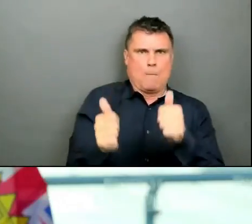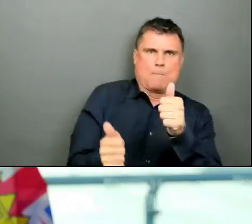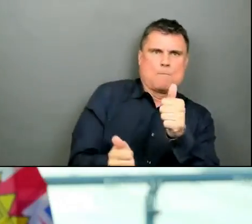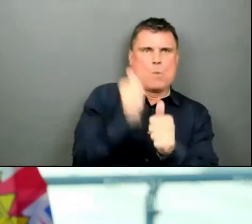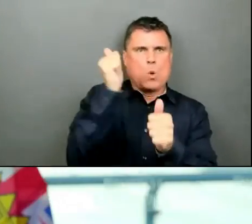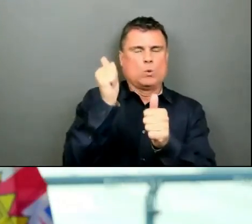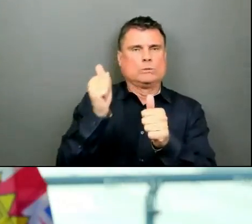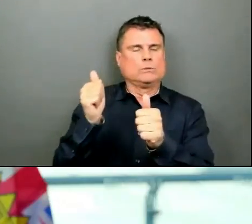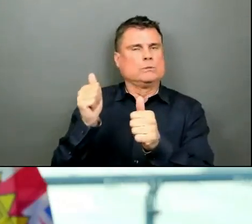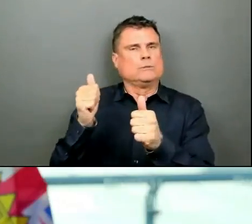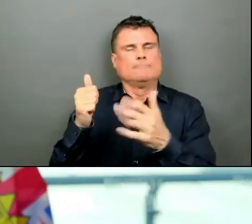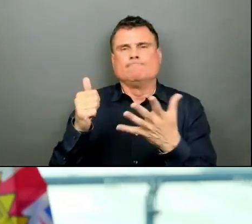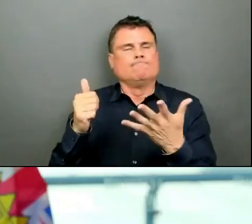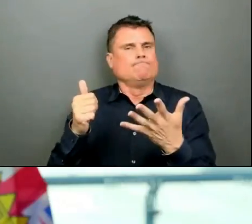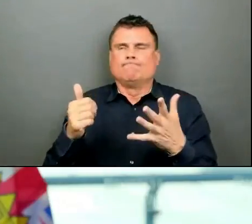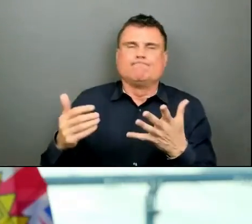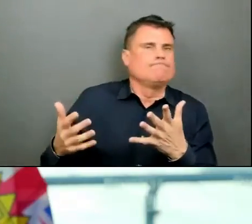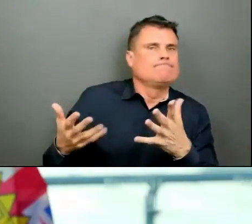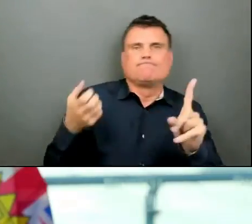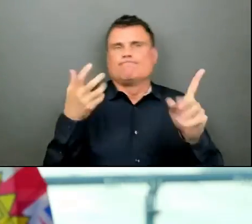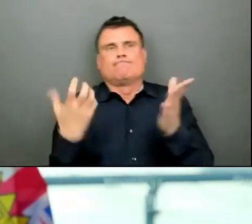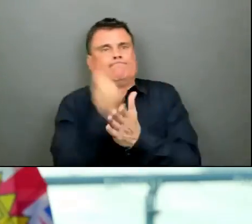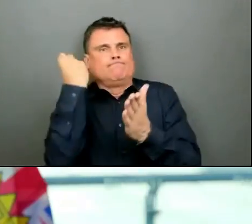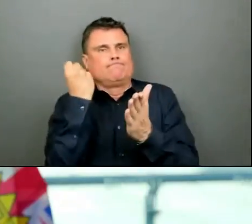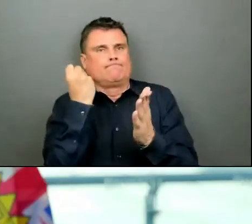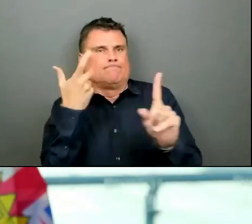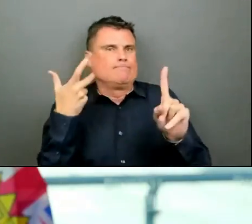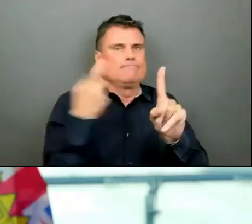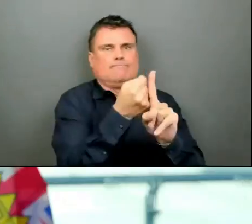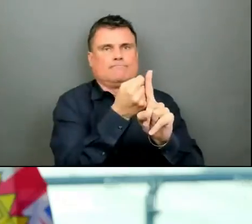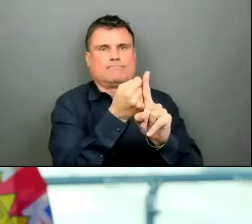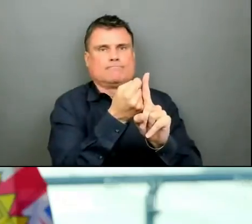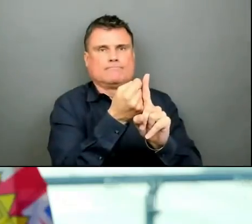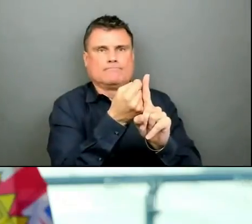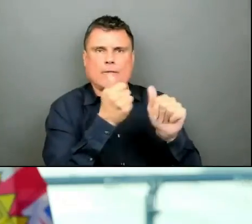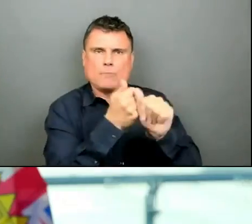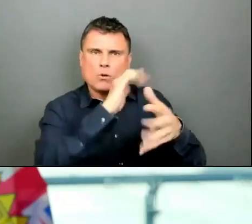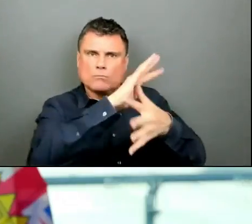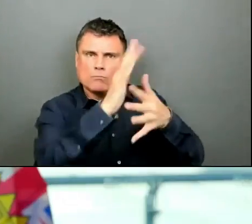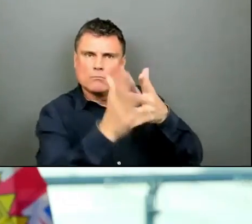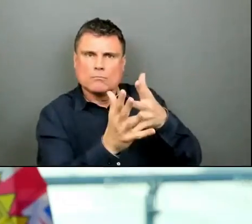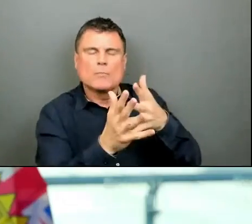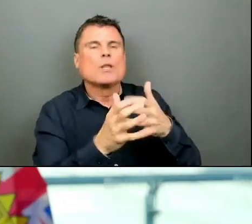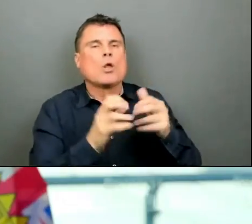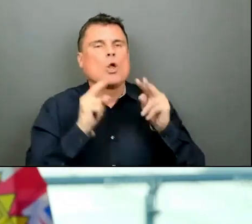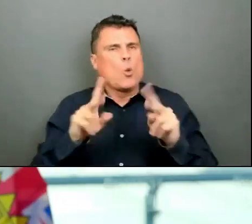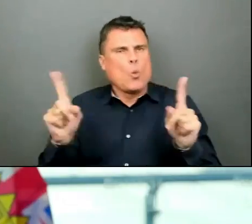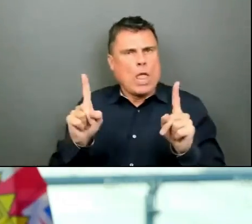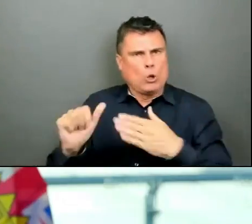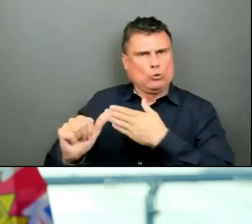the most benefit and the most difference, and part of that has always been at the high risk workplaces.